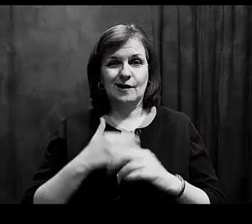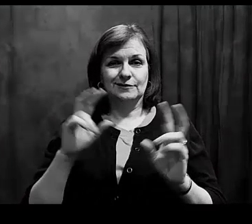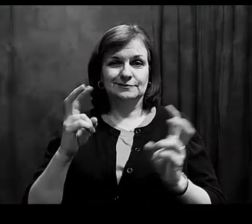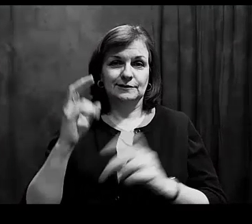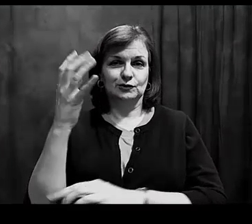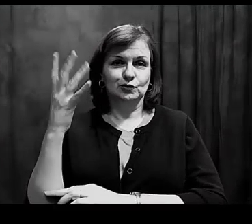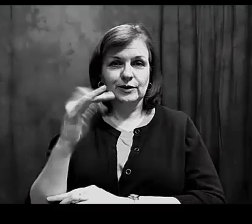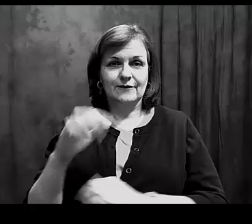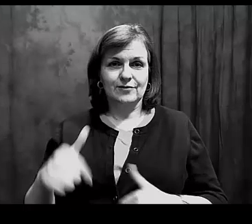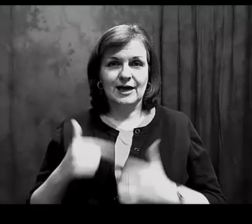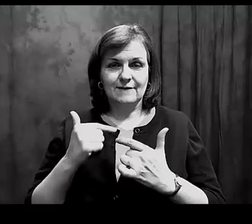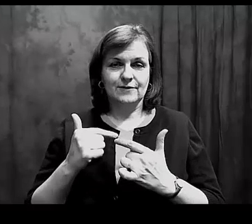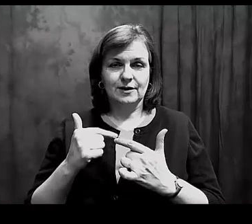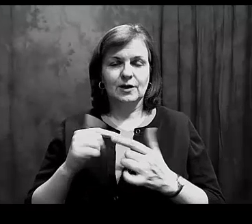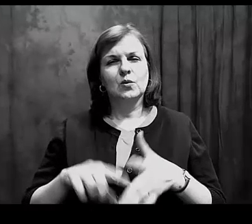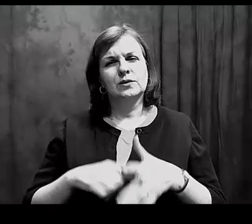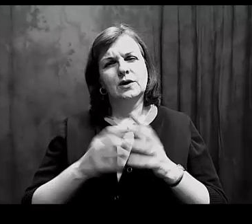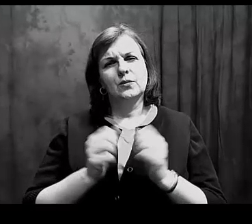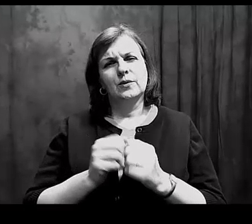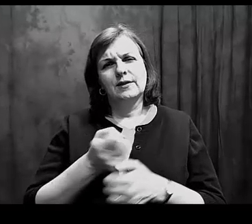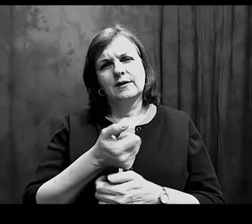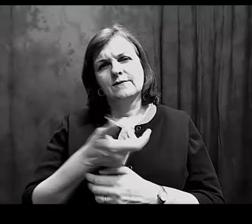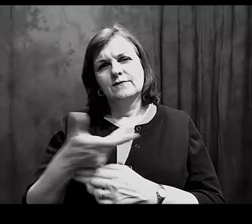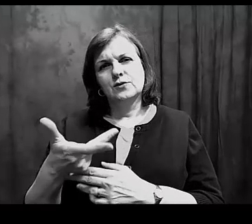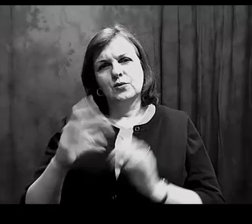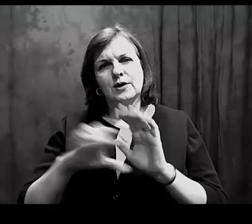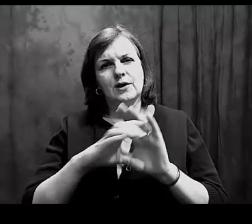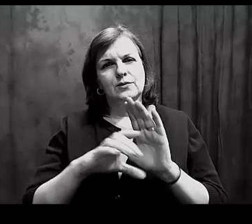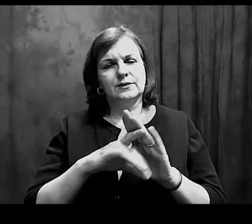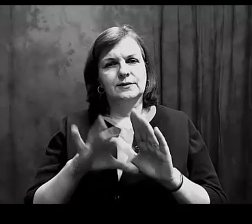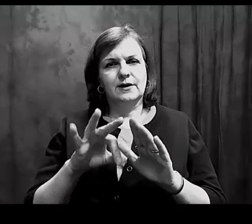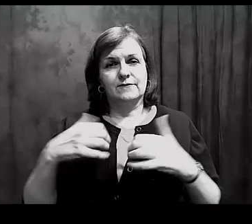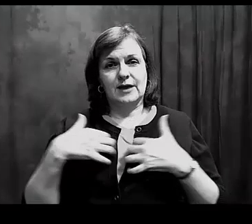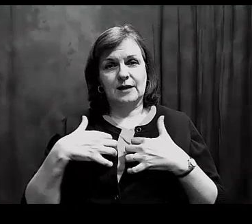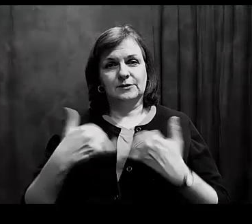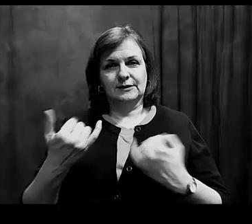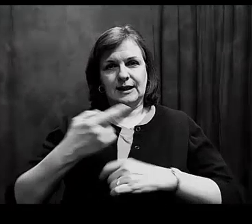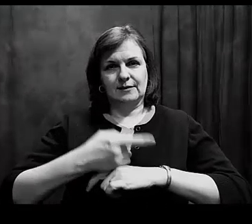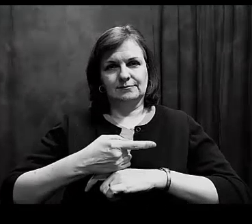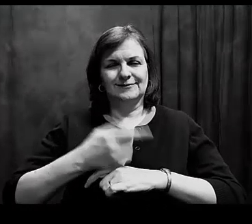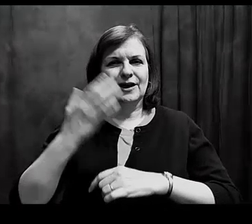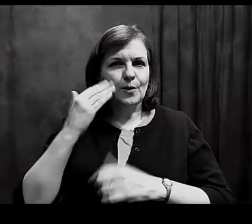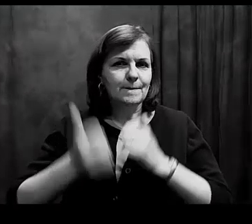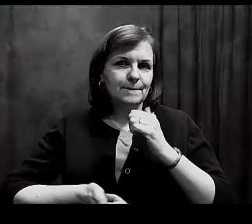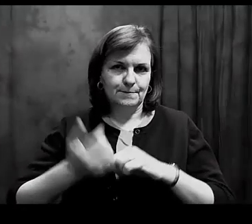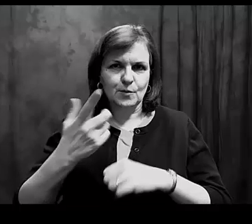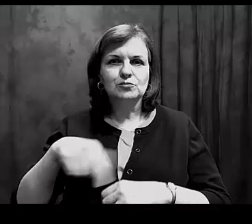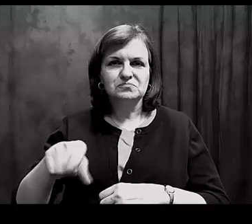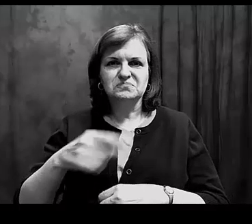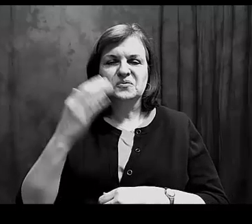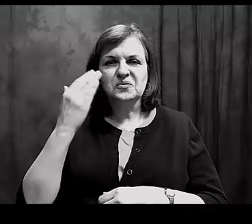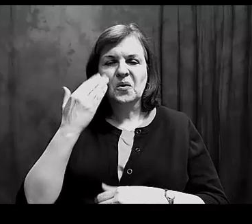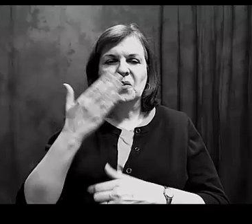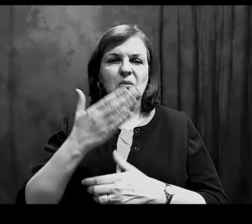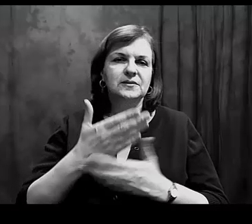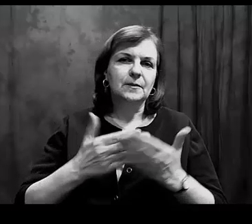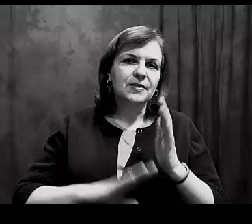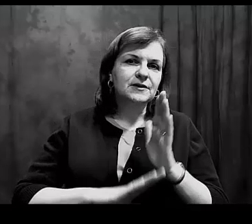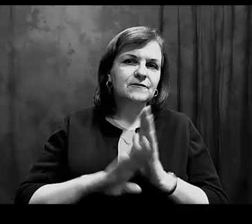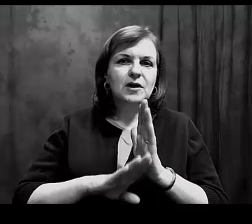we're actually going to star with few characteristics of animals today -- now I know many of you are familiar with some of the